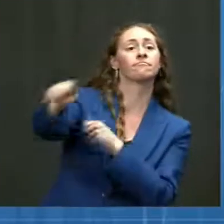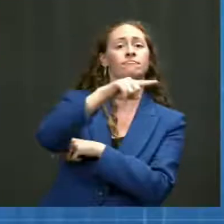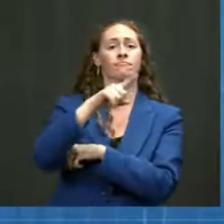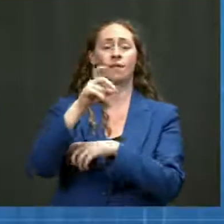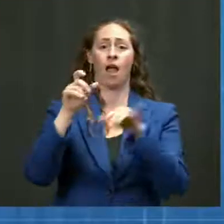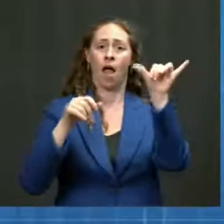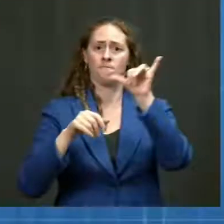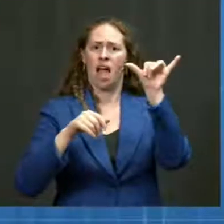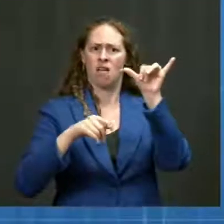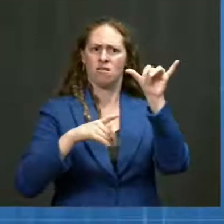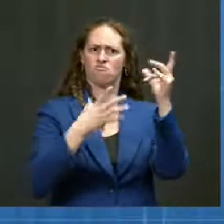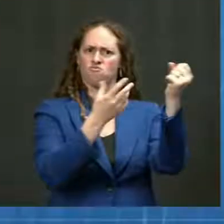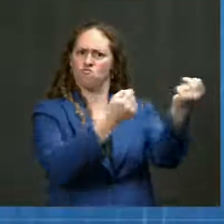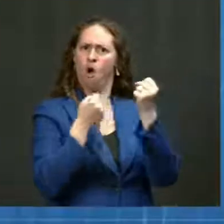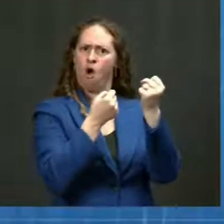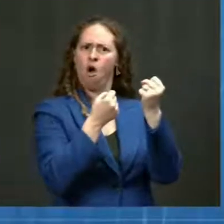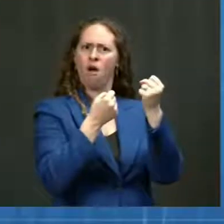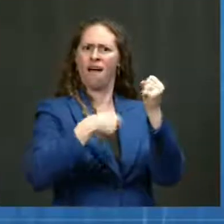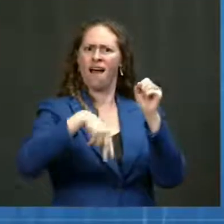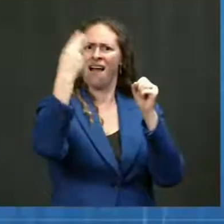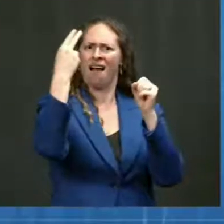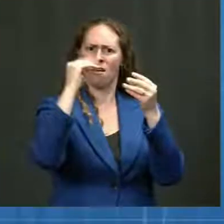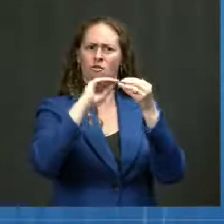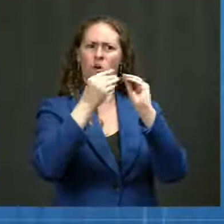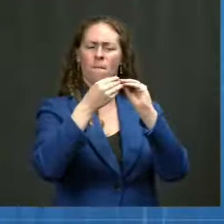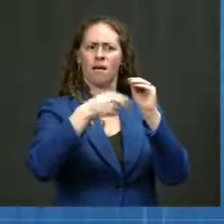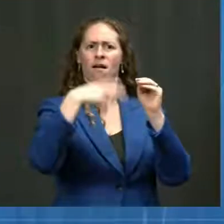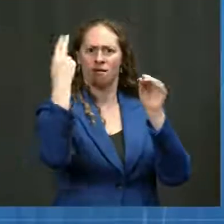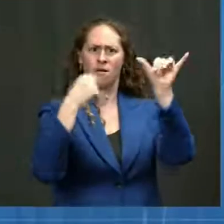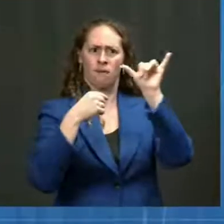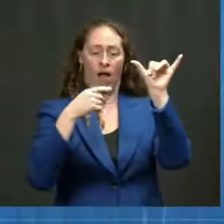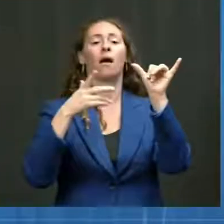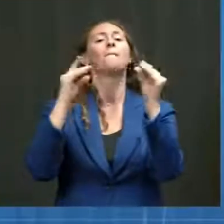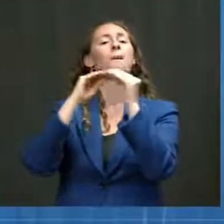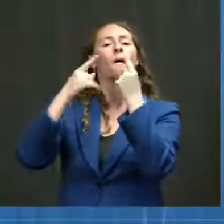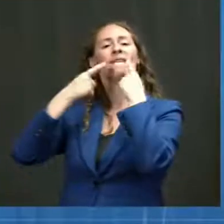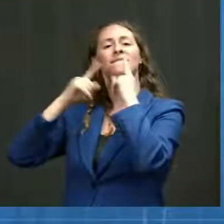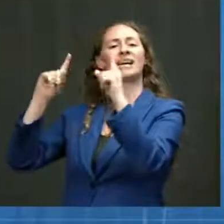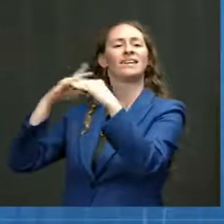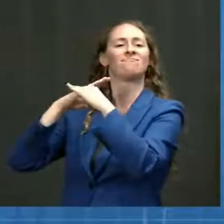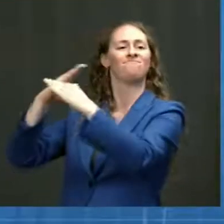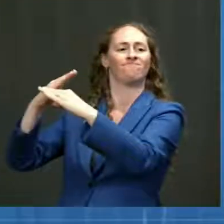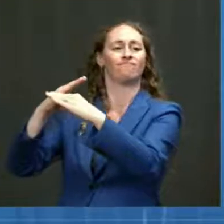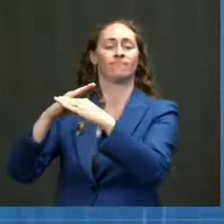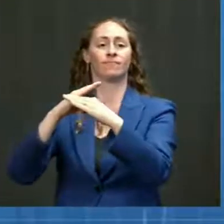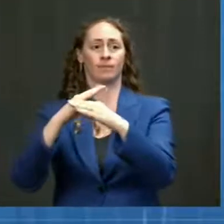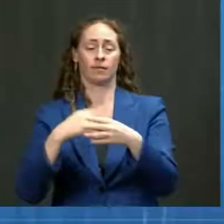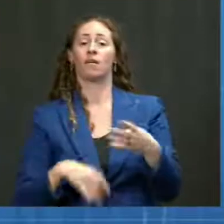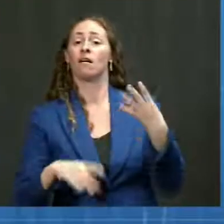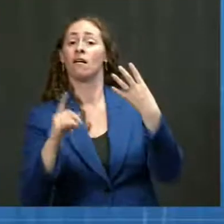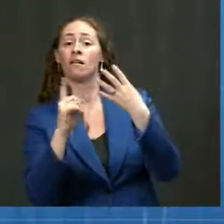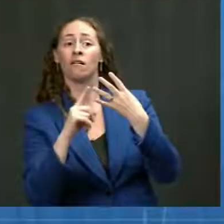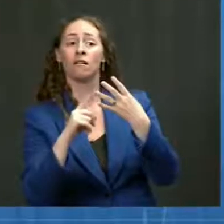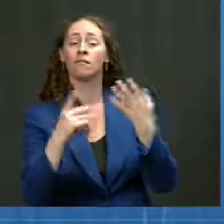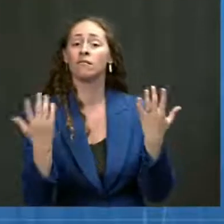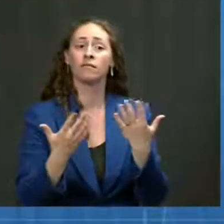HIGHER LEVELS OF EFFICACY OF THE VACCINE. THIRD, HIGHER LEVELS OF